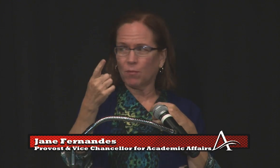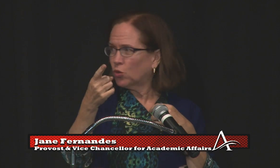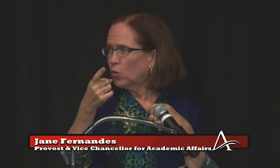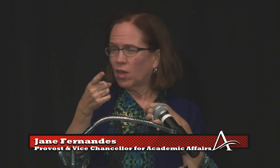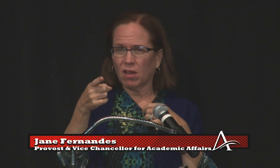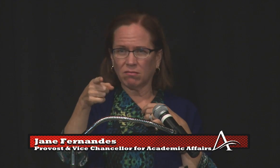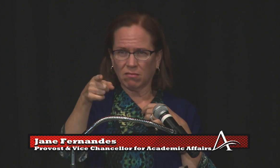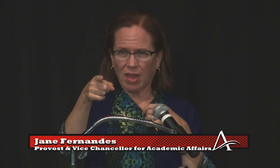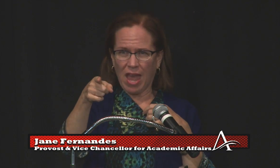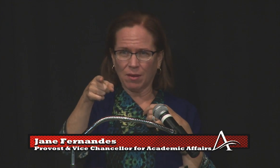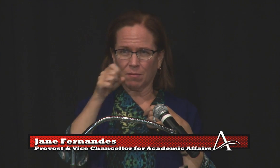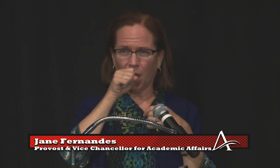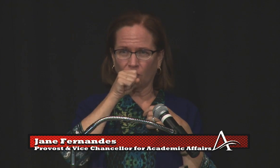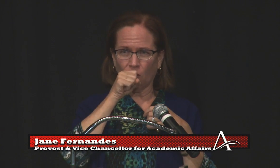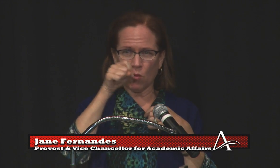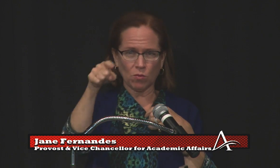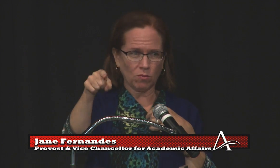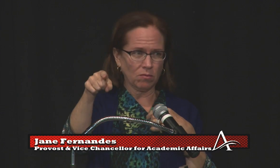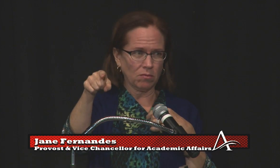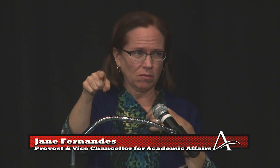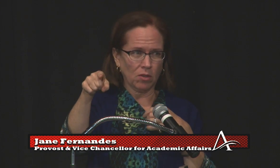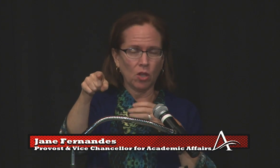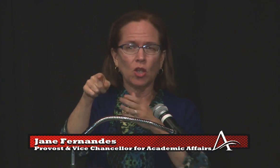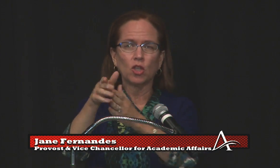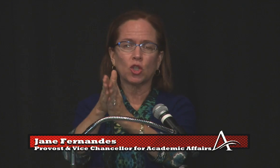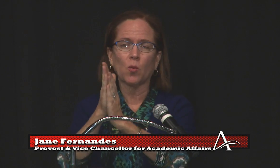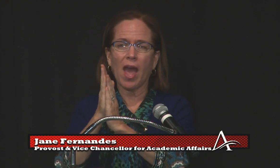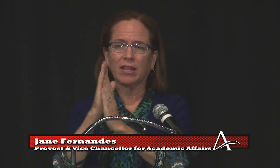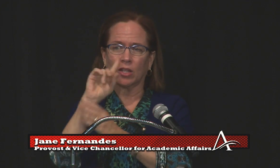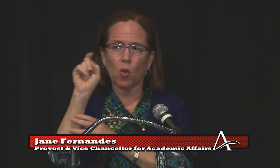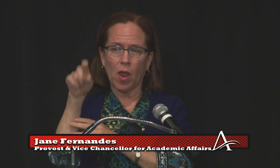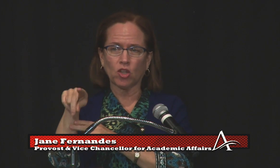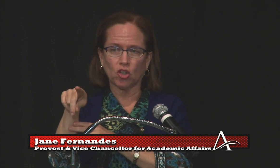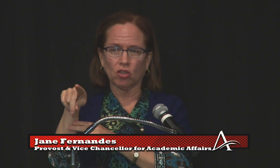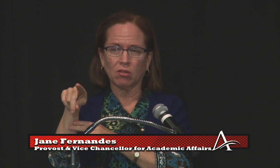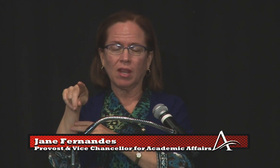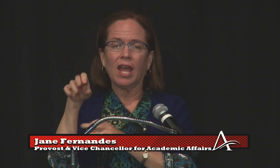to the, that microphone to ask a question.